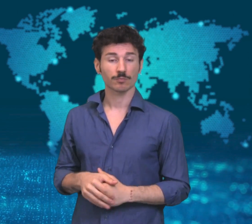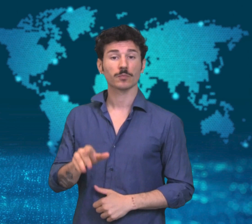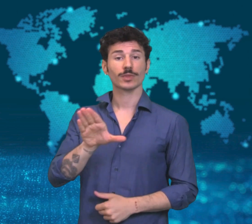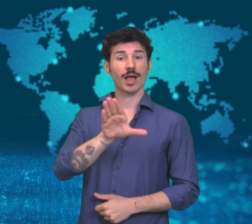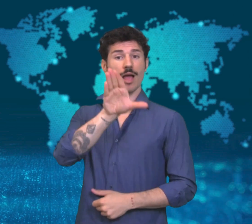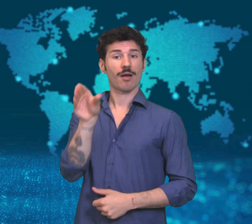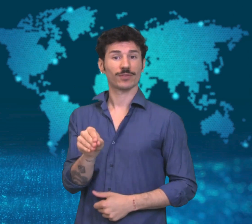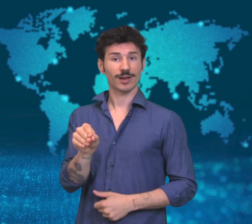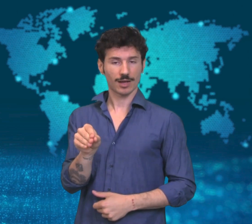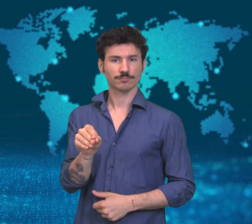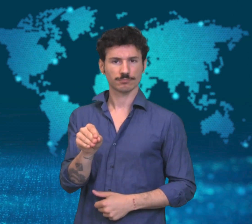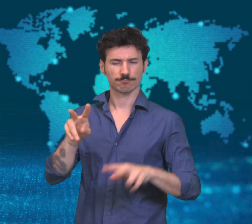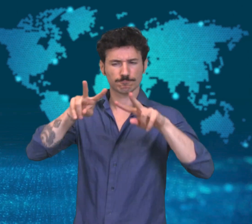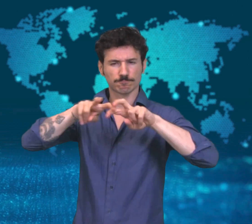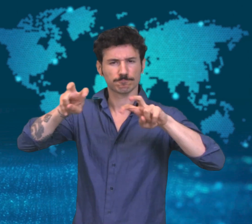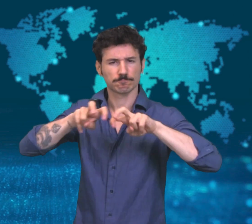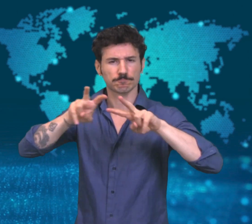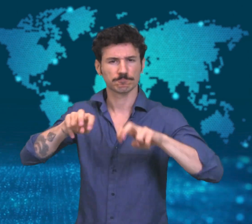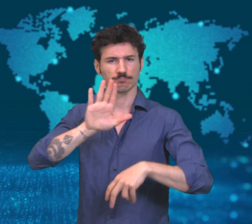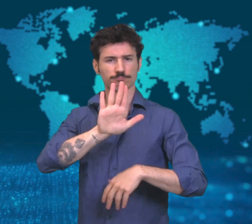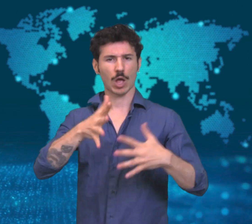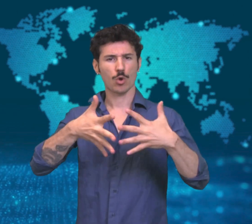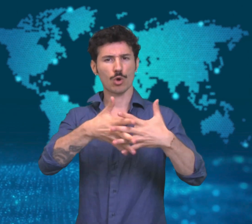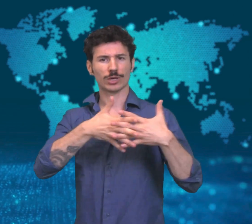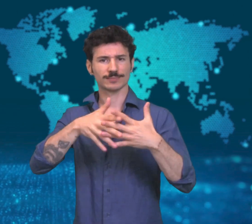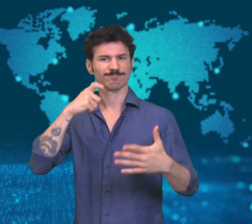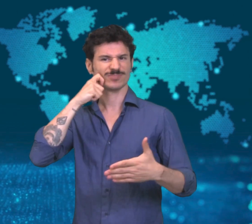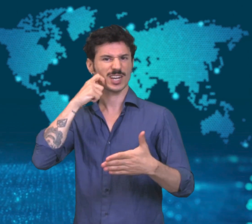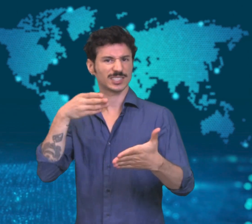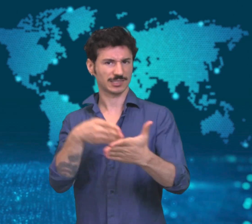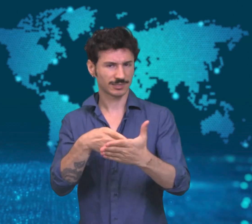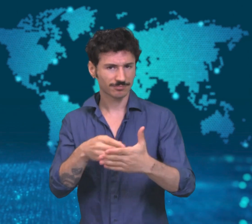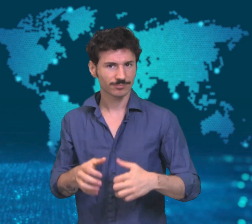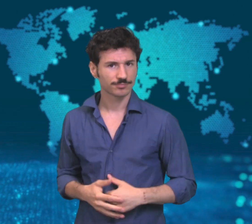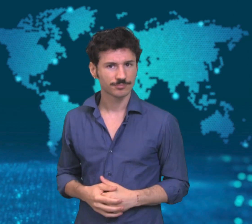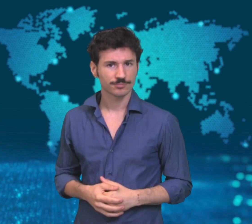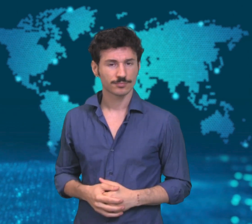UN inquiry into racism in USA.